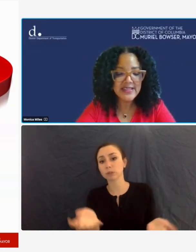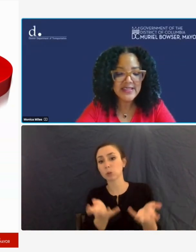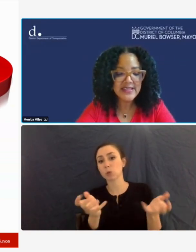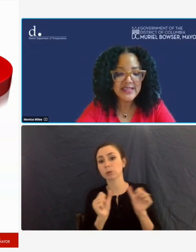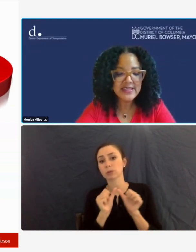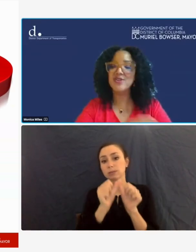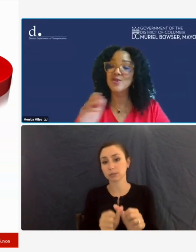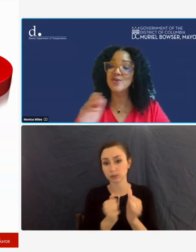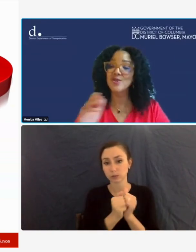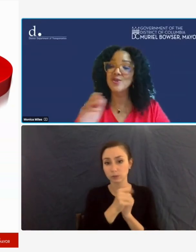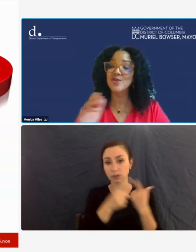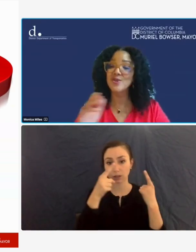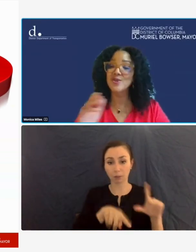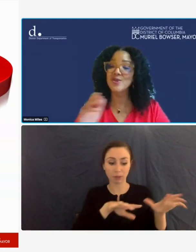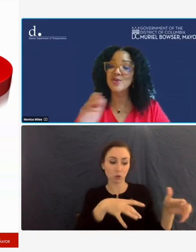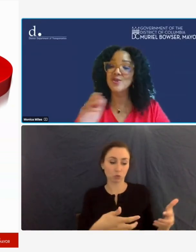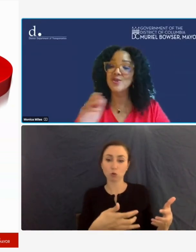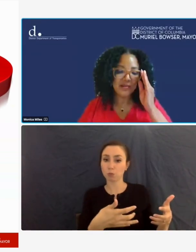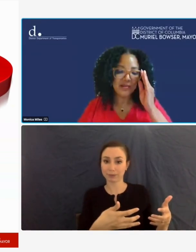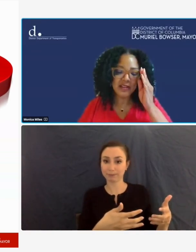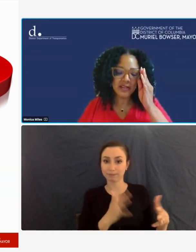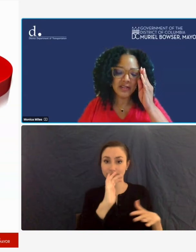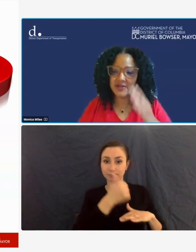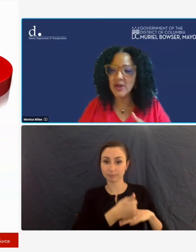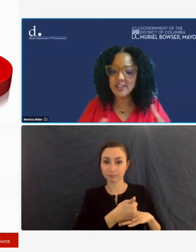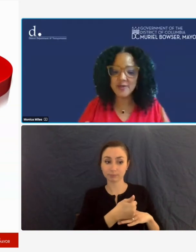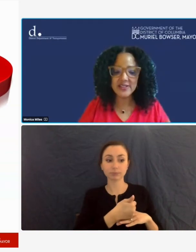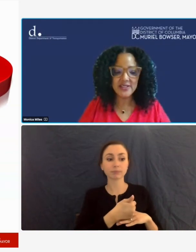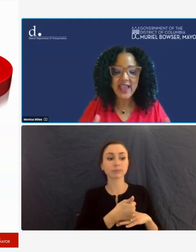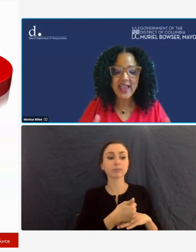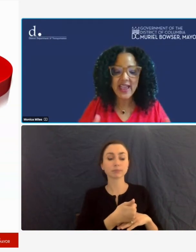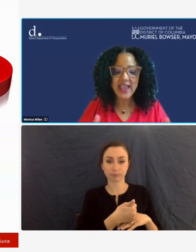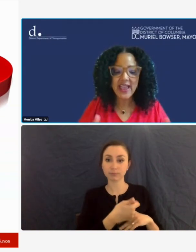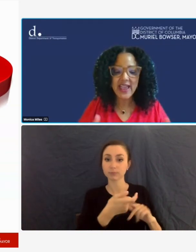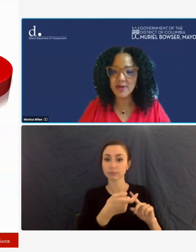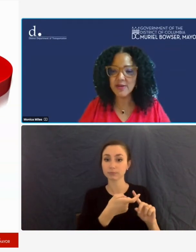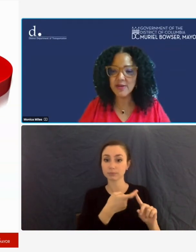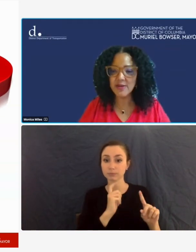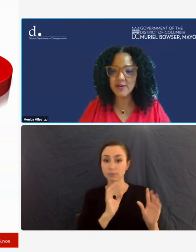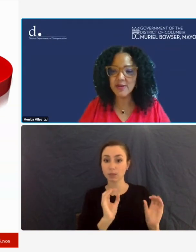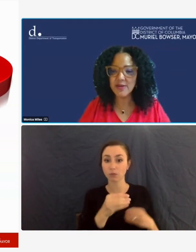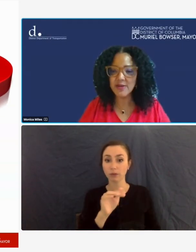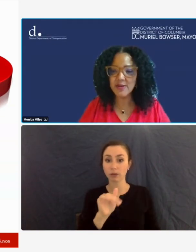was a group that was formed um under the auspices of ashto the american association of state um